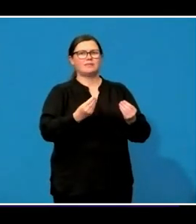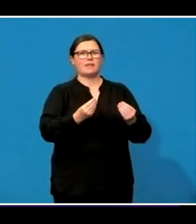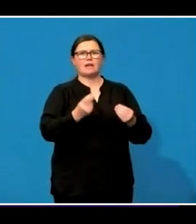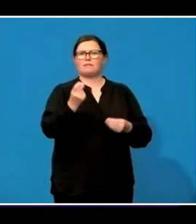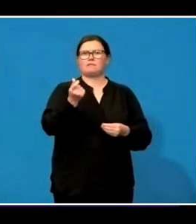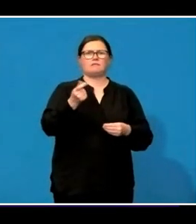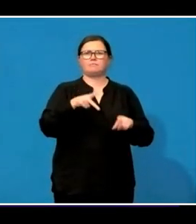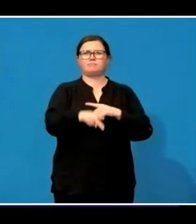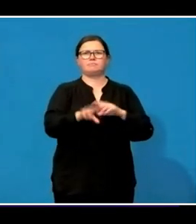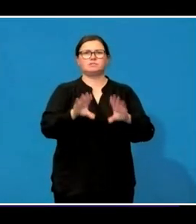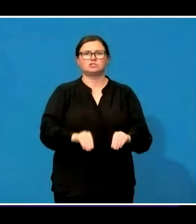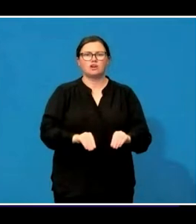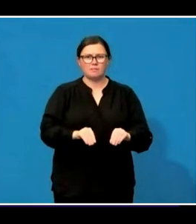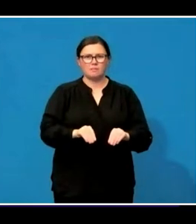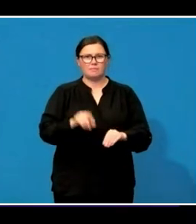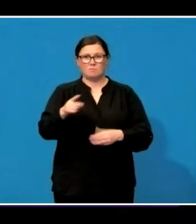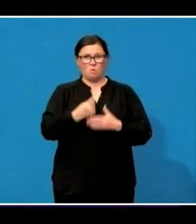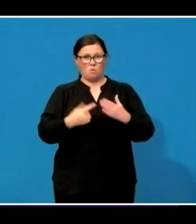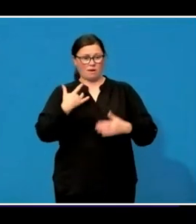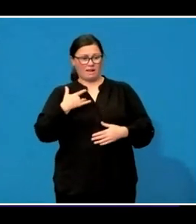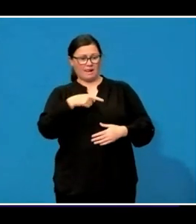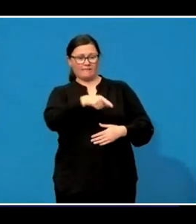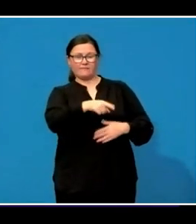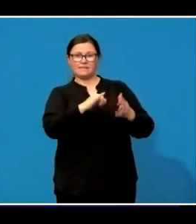that group - in that SIL accommodation and with that funding.